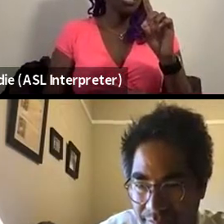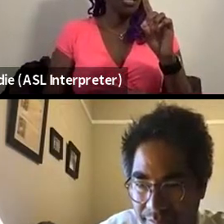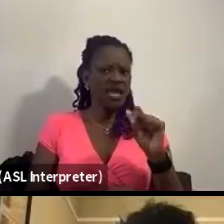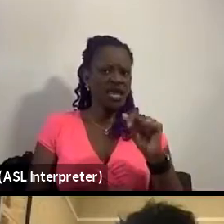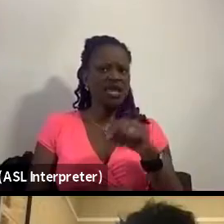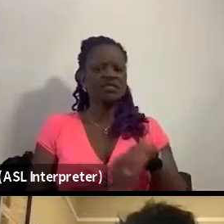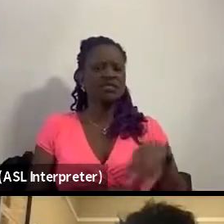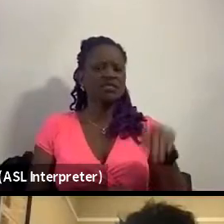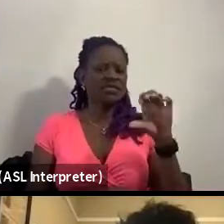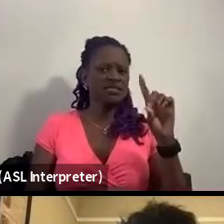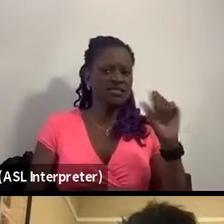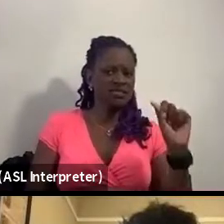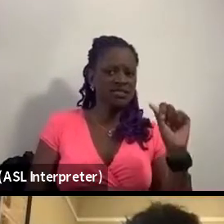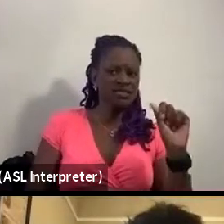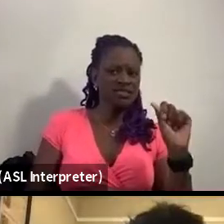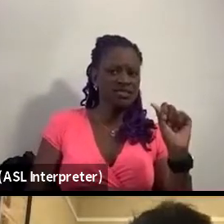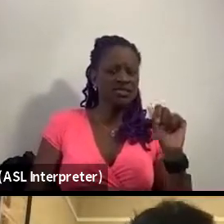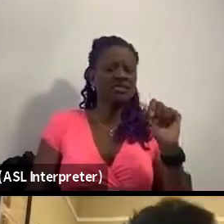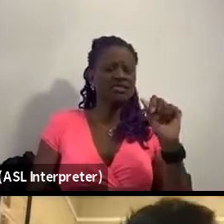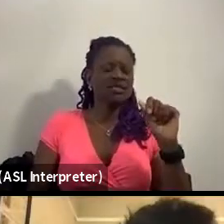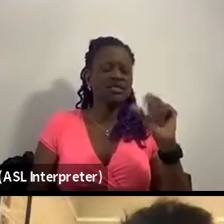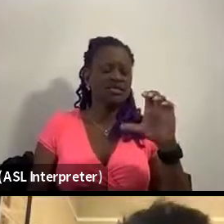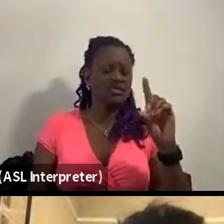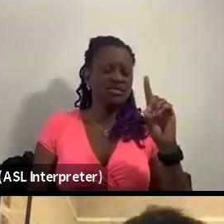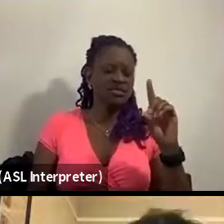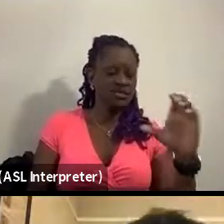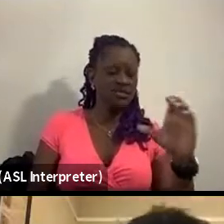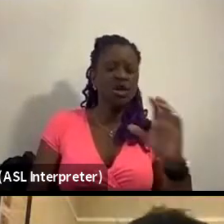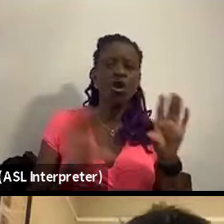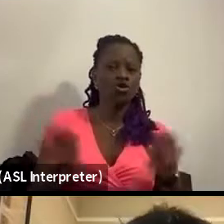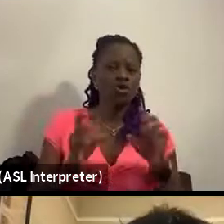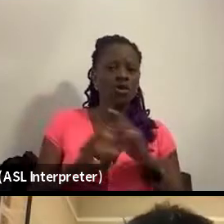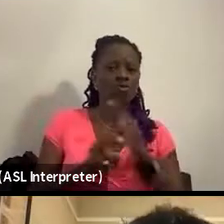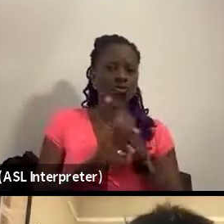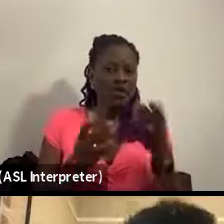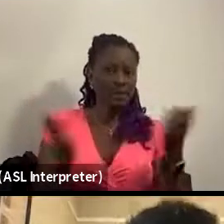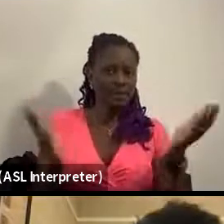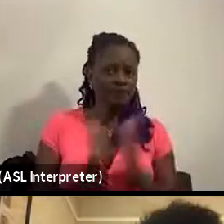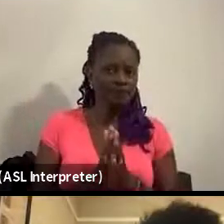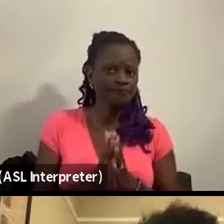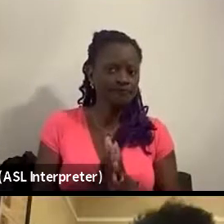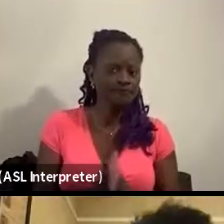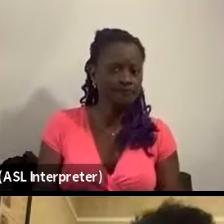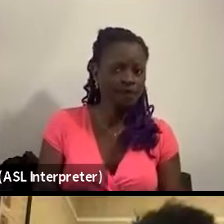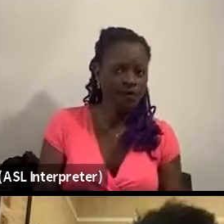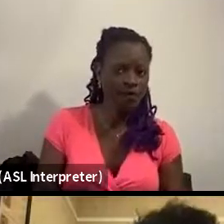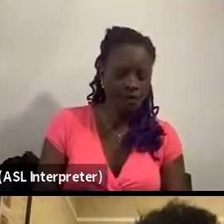we can confidently say that they're doing what they need to do to keep us safe. And you.